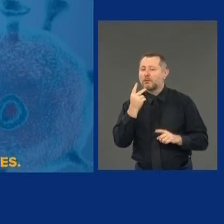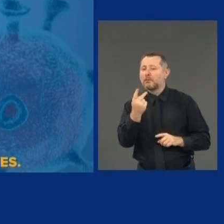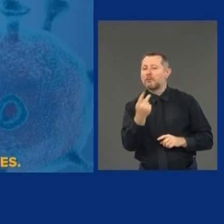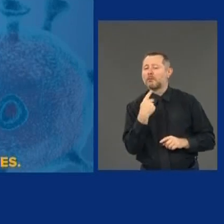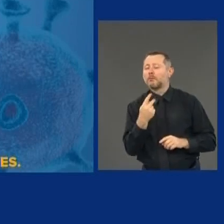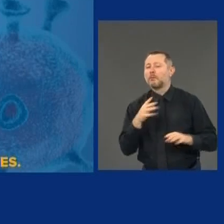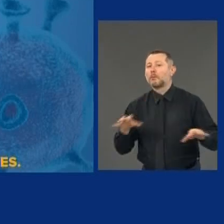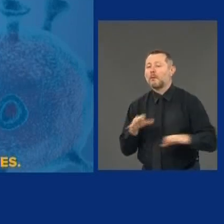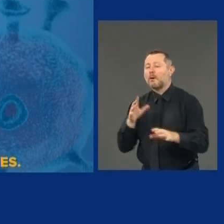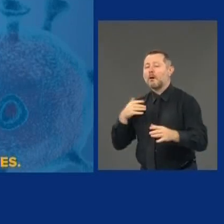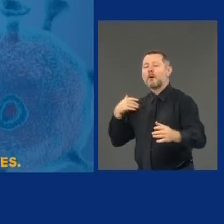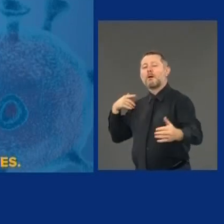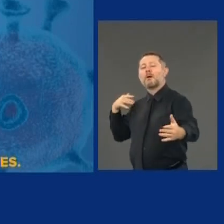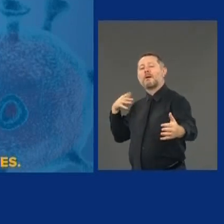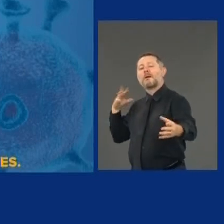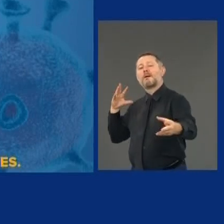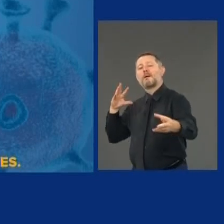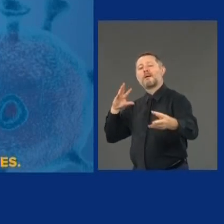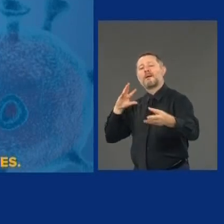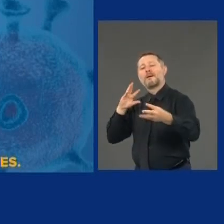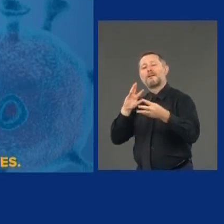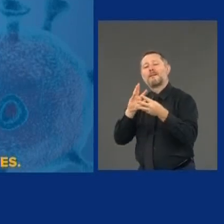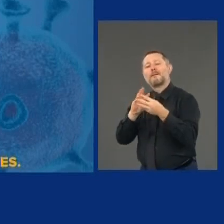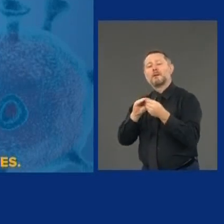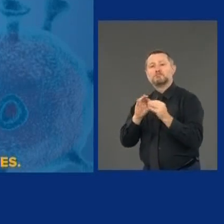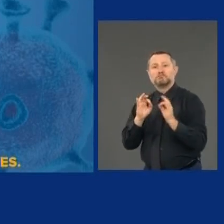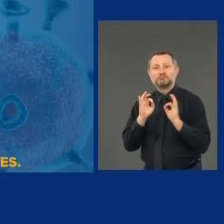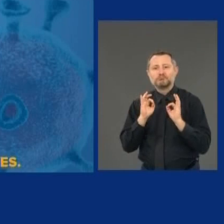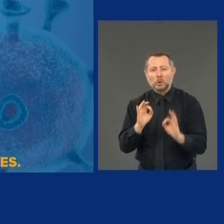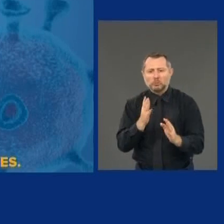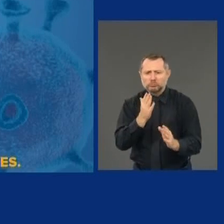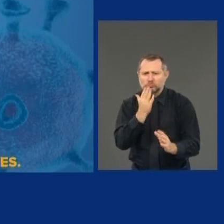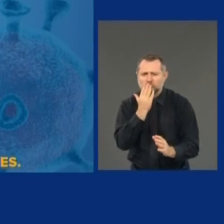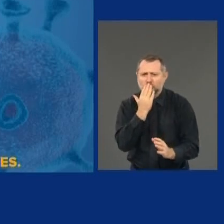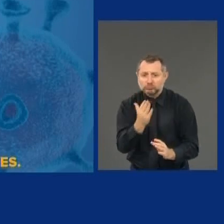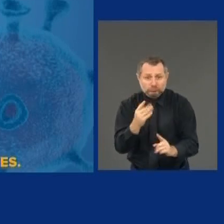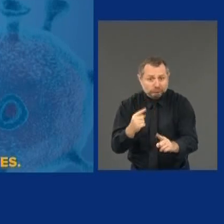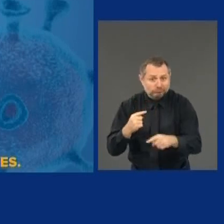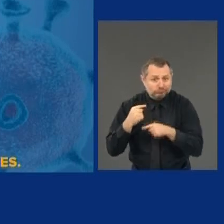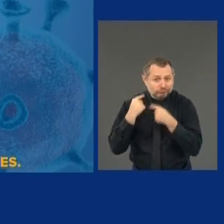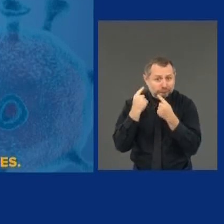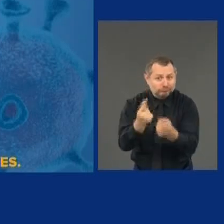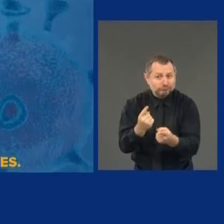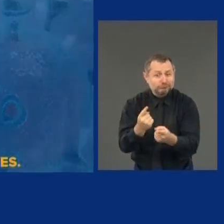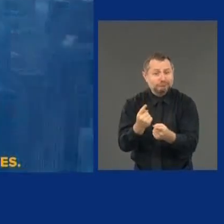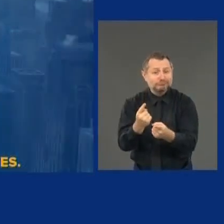THE NUMBERS ARE GOOD. EVERYTHING WE'VE DONE HAS BEEN EXACTLY RIGHT UP UNTIL NOW.